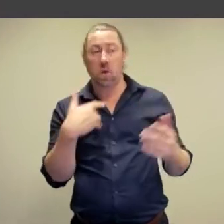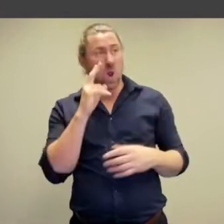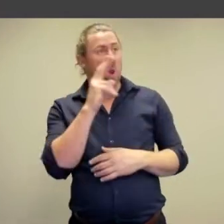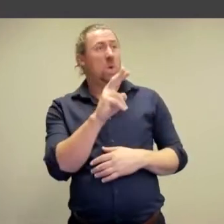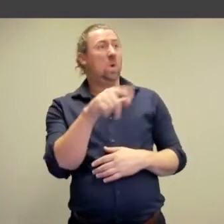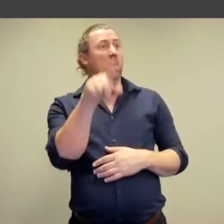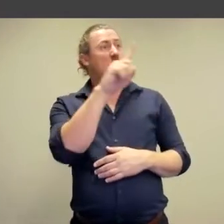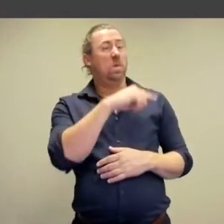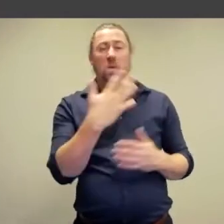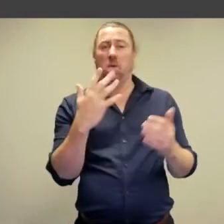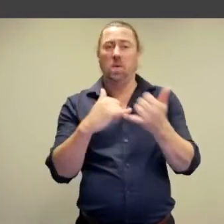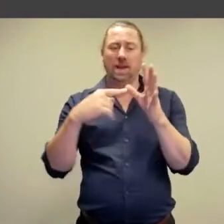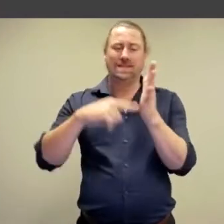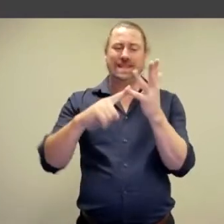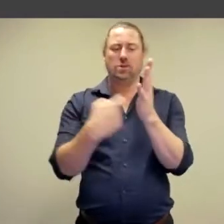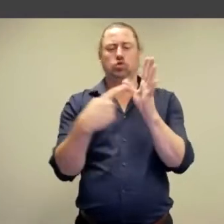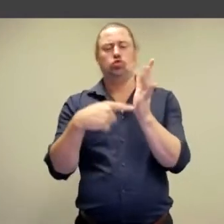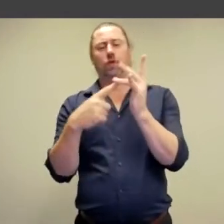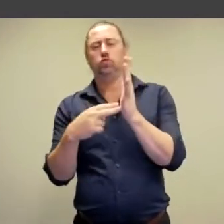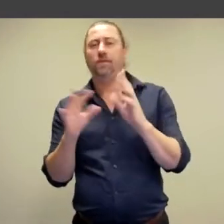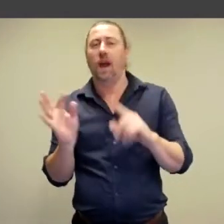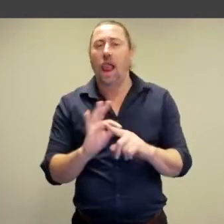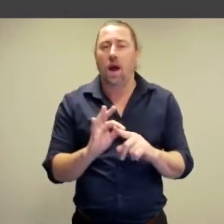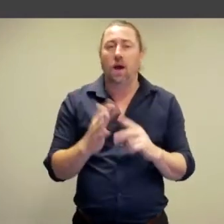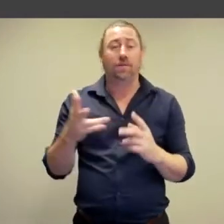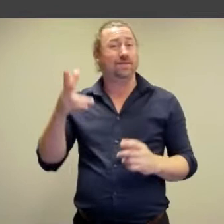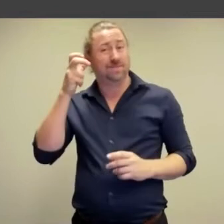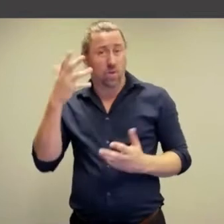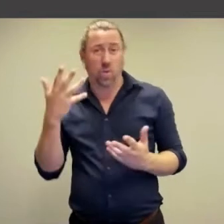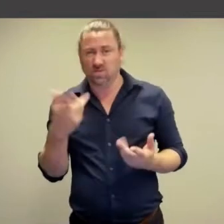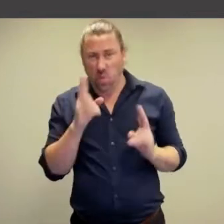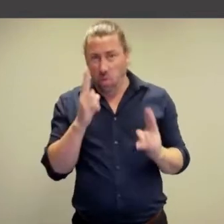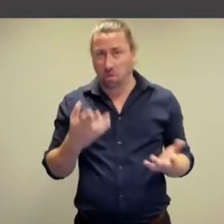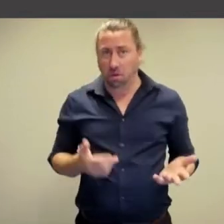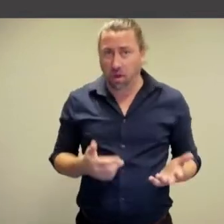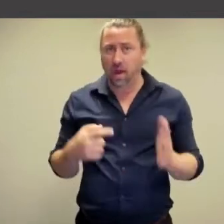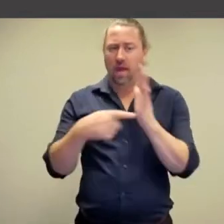saturation of color and sound